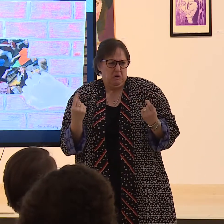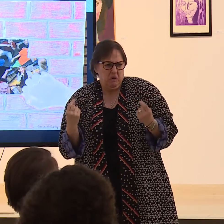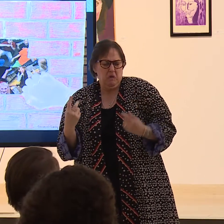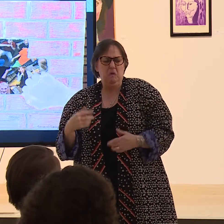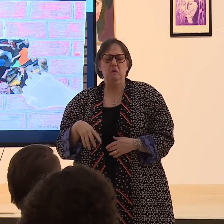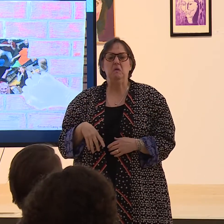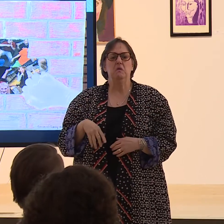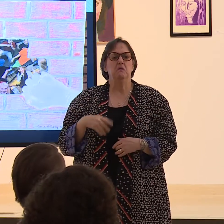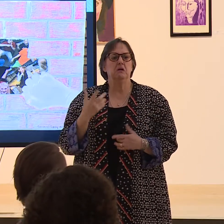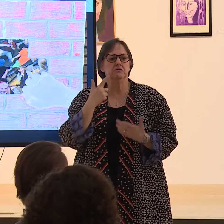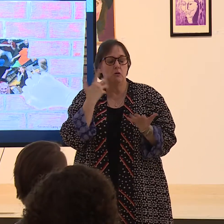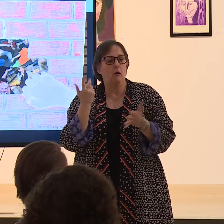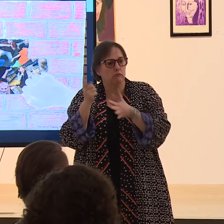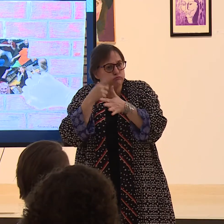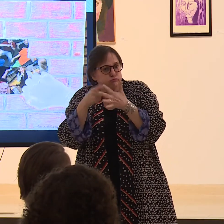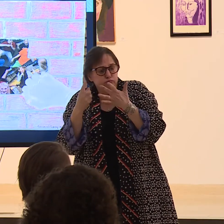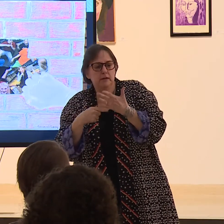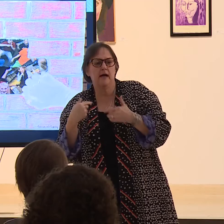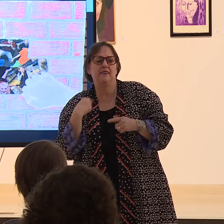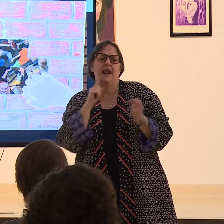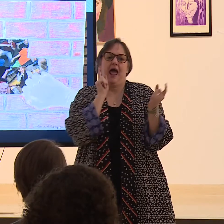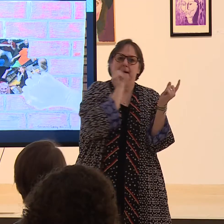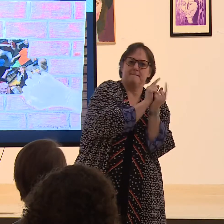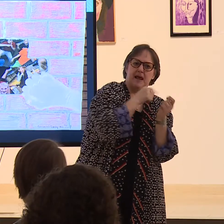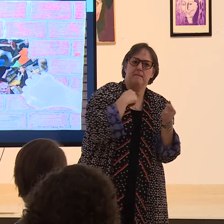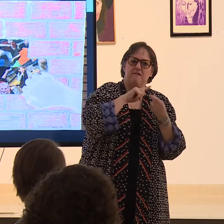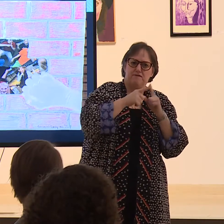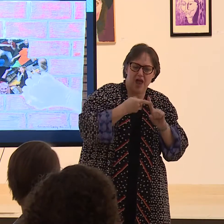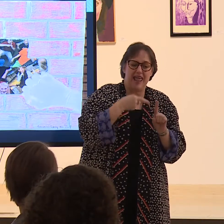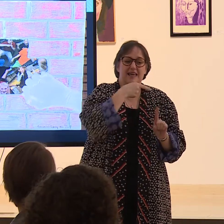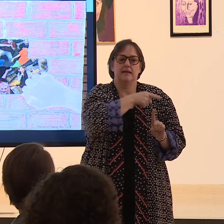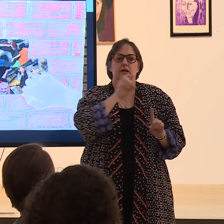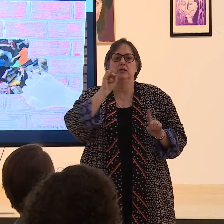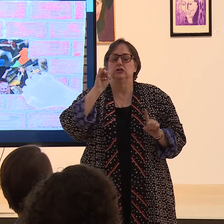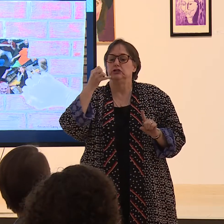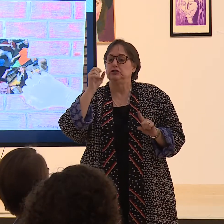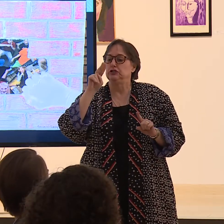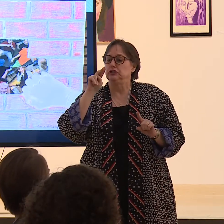I thought about that as well.